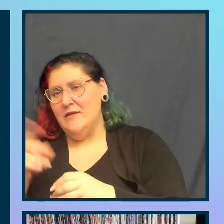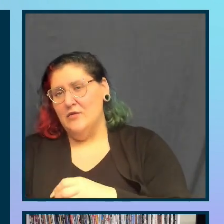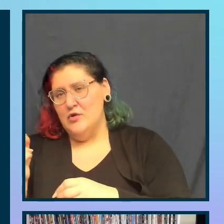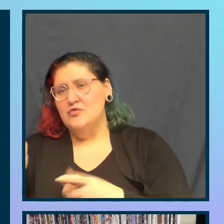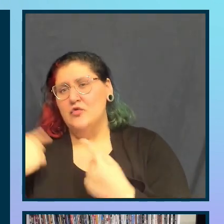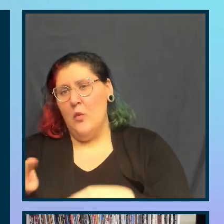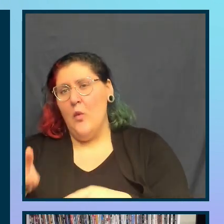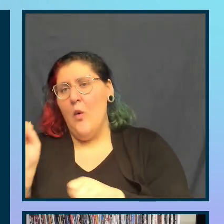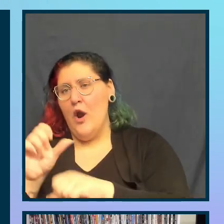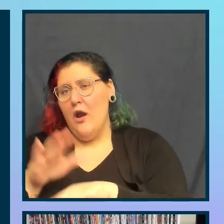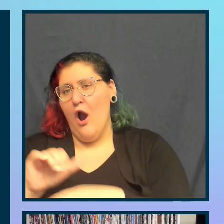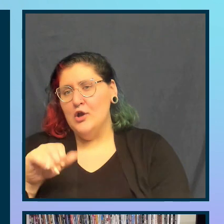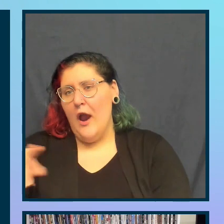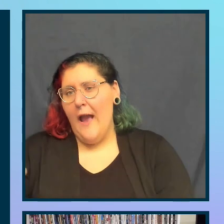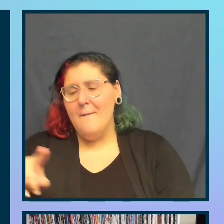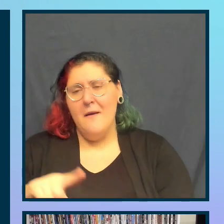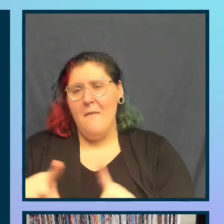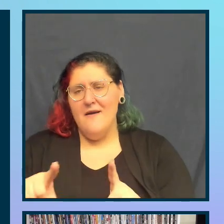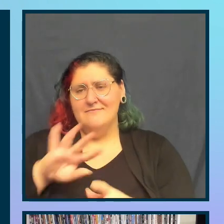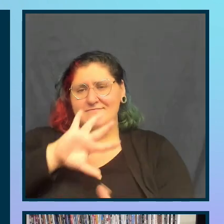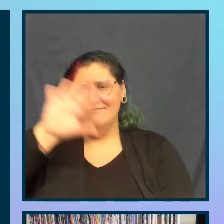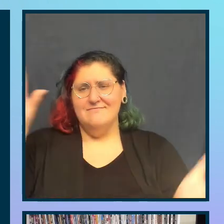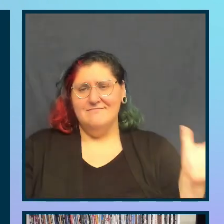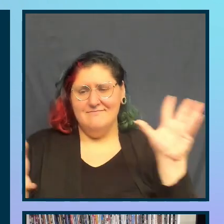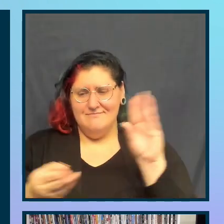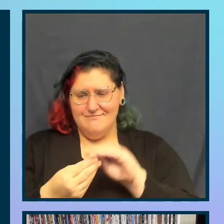So how does this all come back into play for React Native apps?